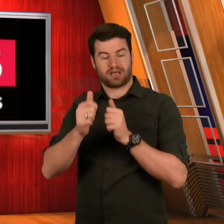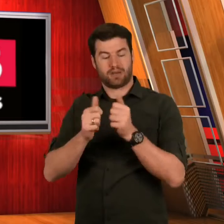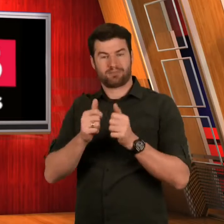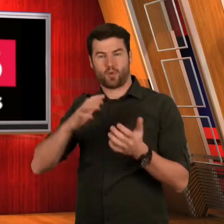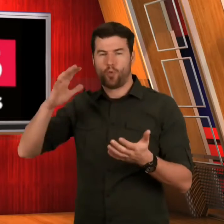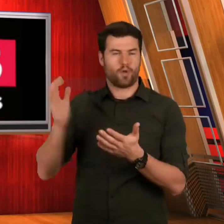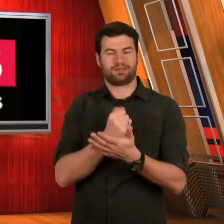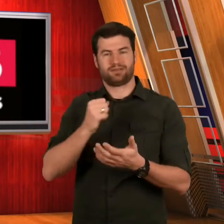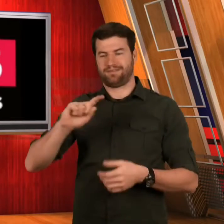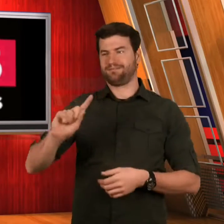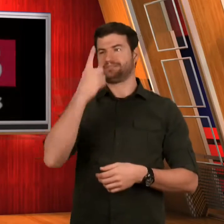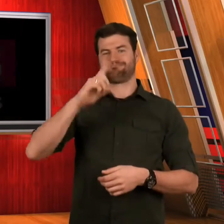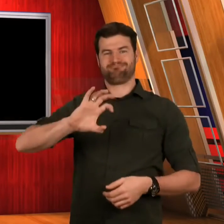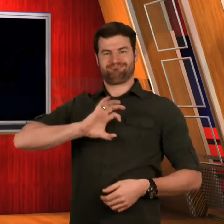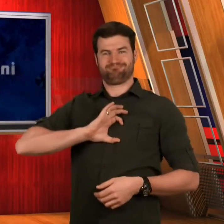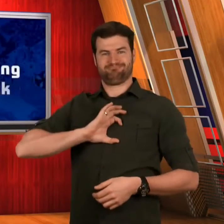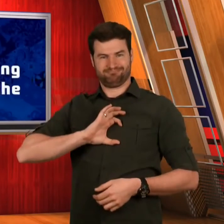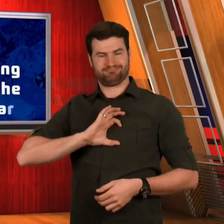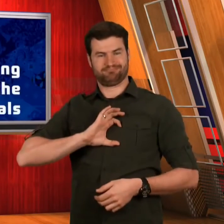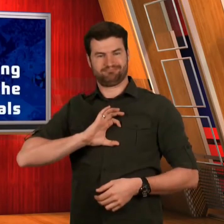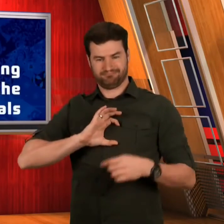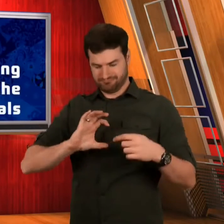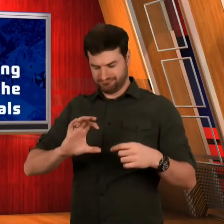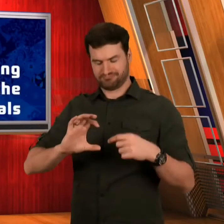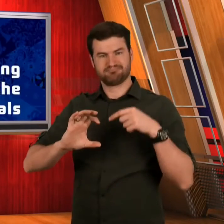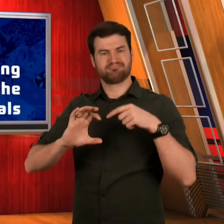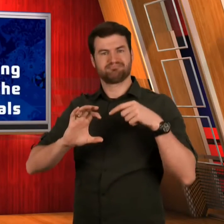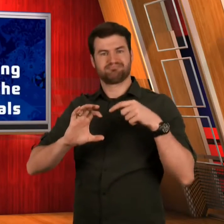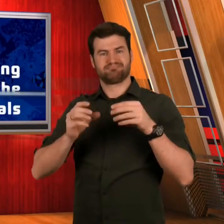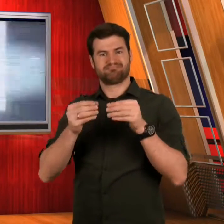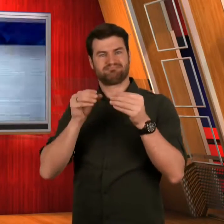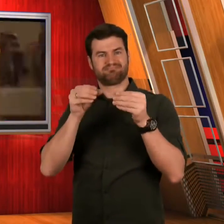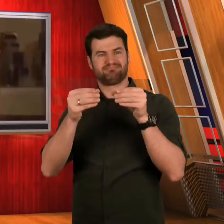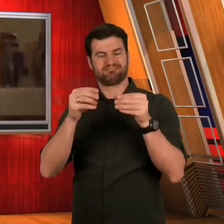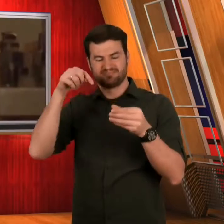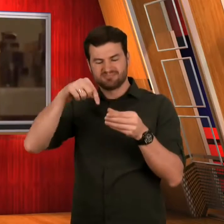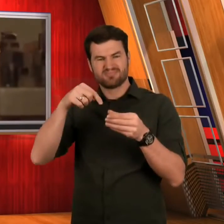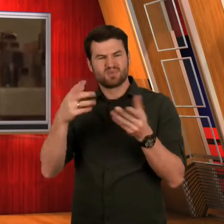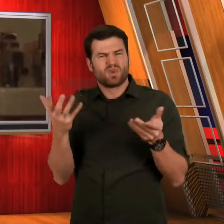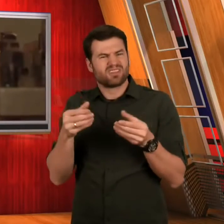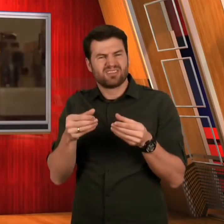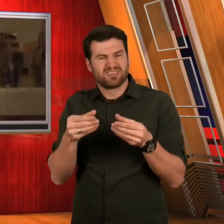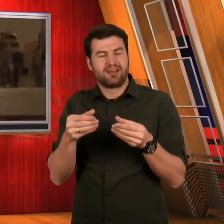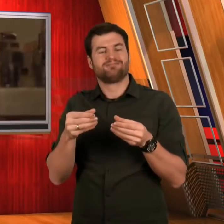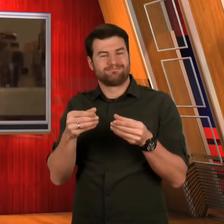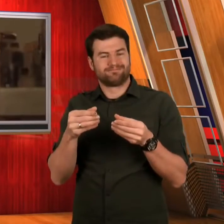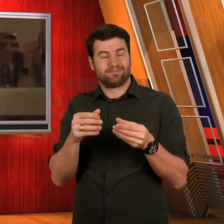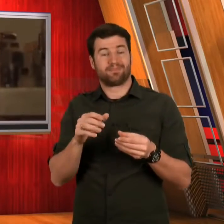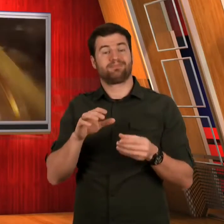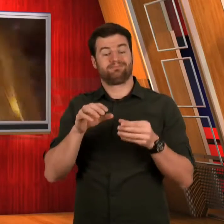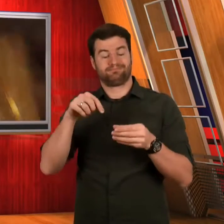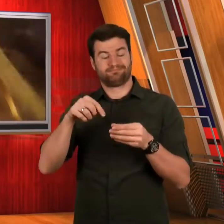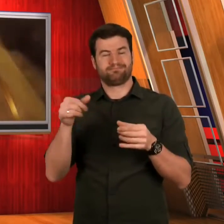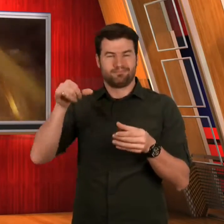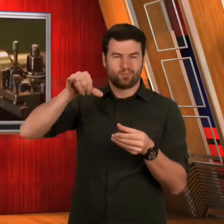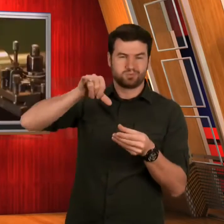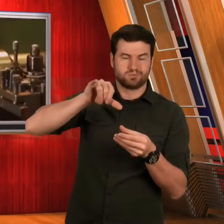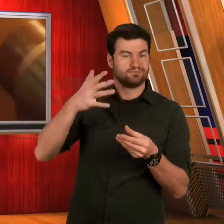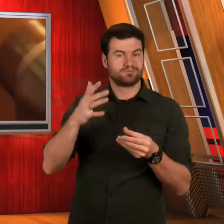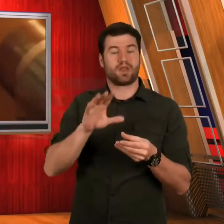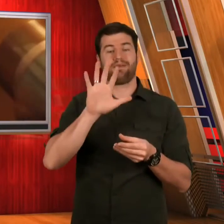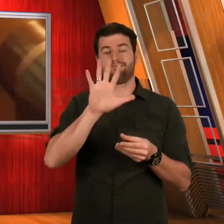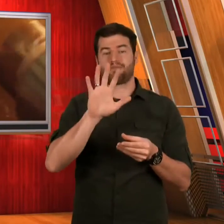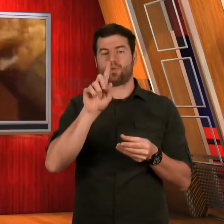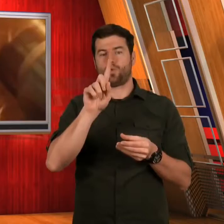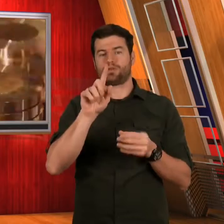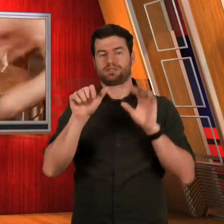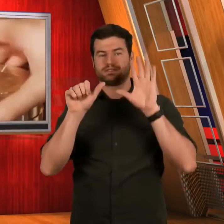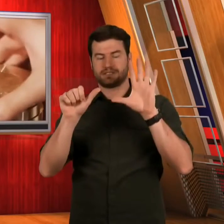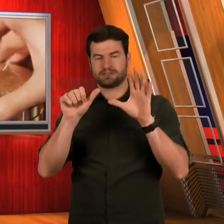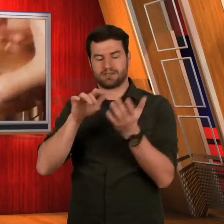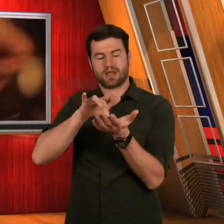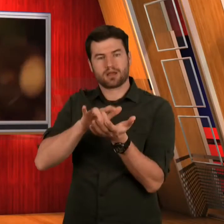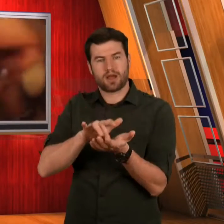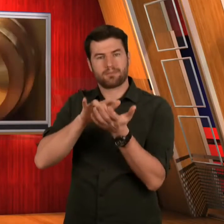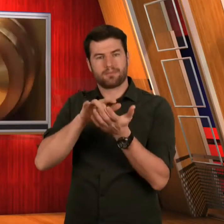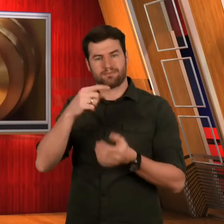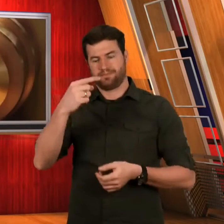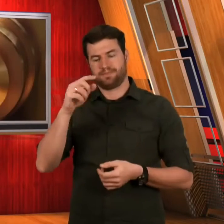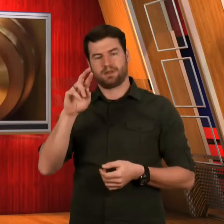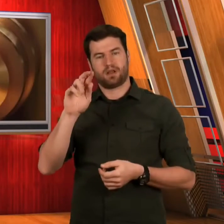The Sochi Gold medal contains